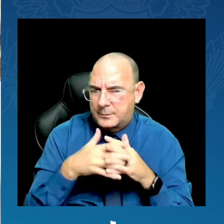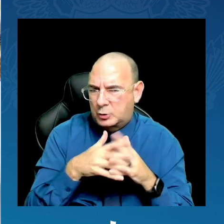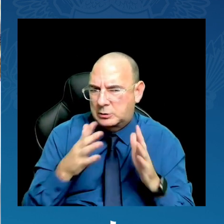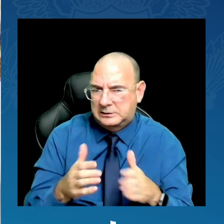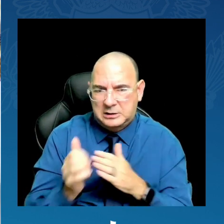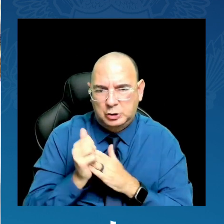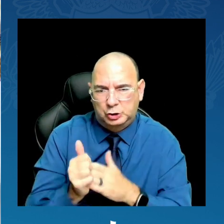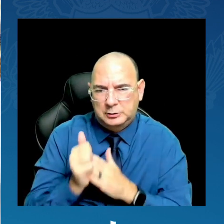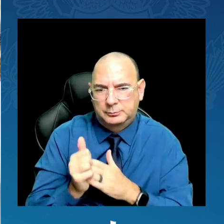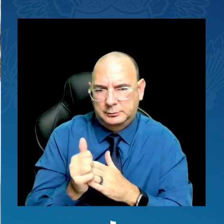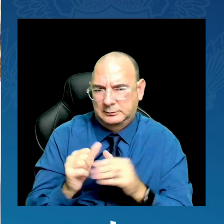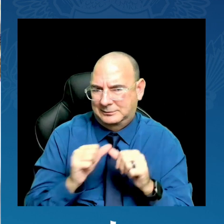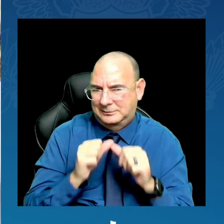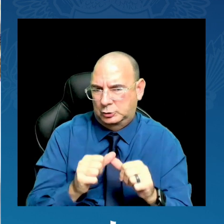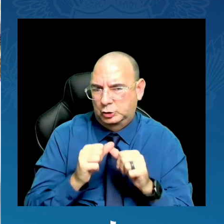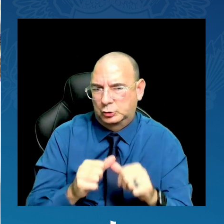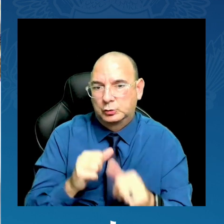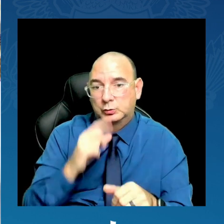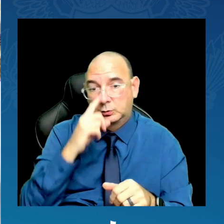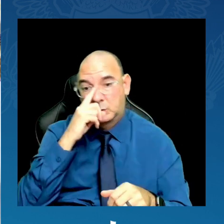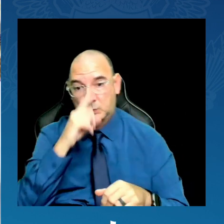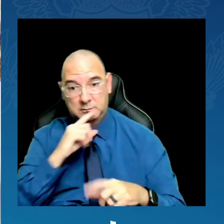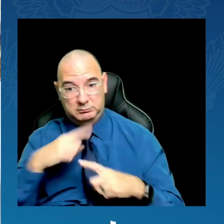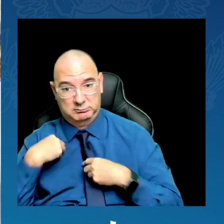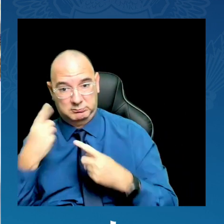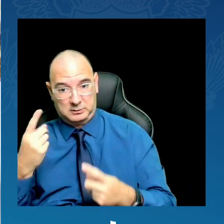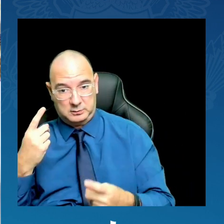which is a source of inspiration for people around the world.